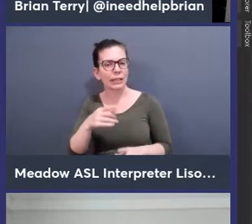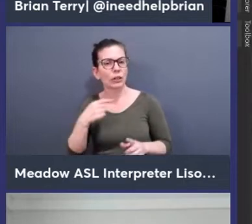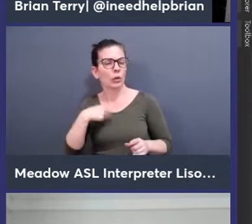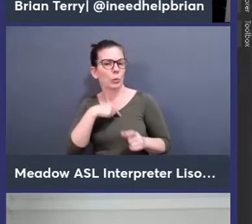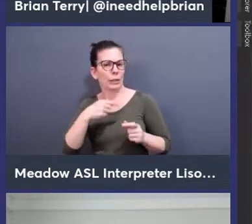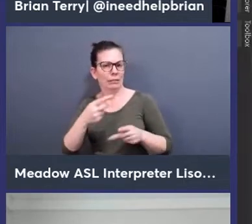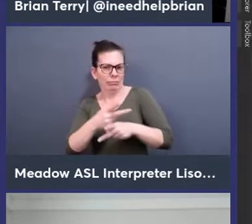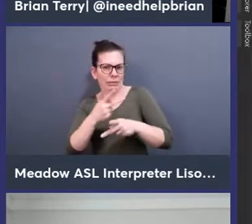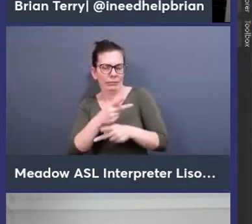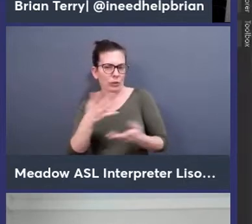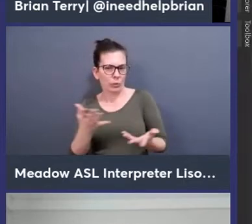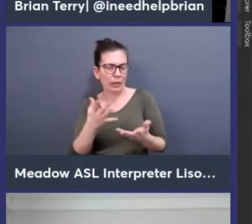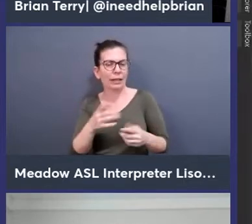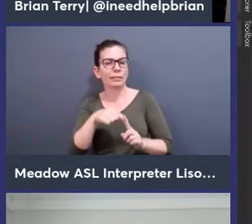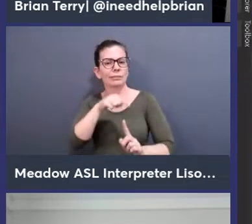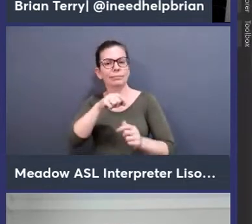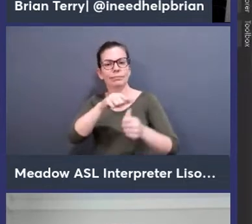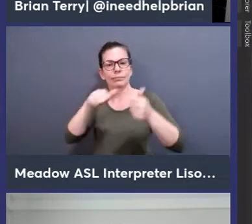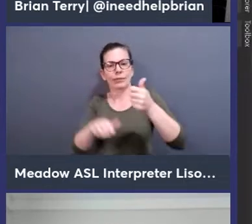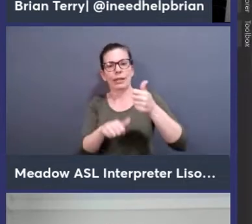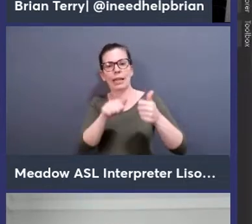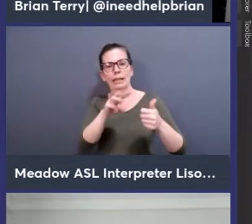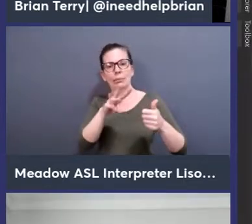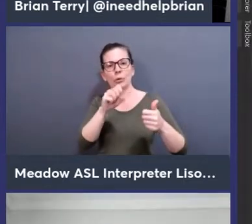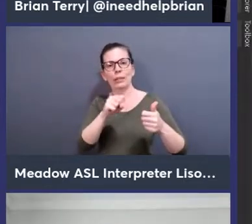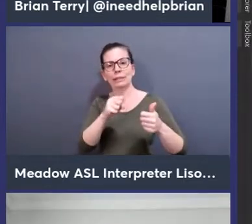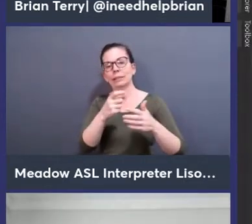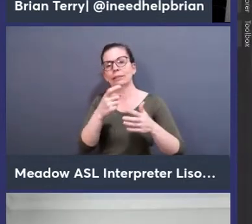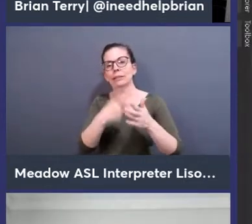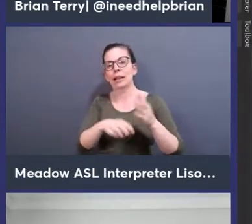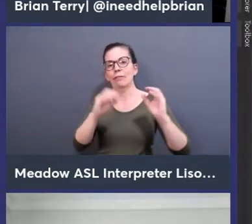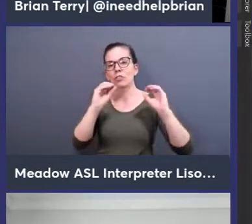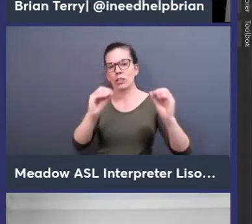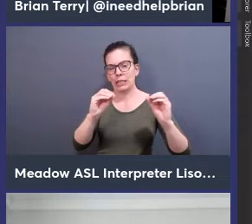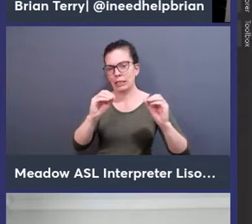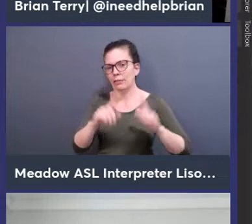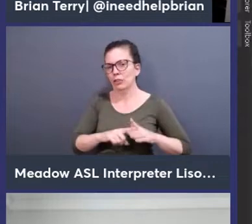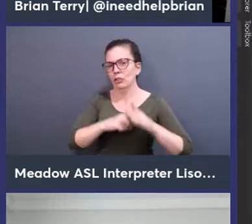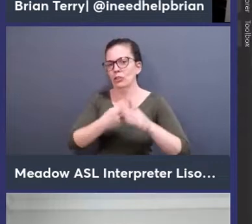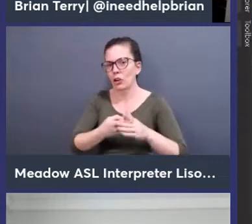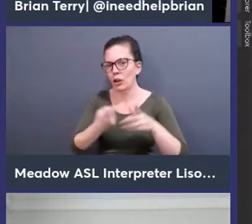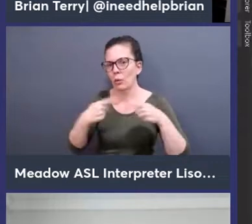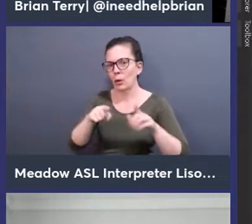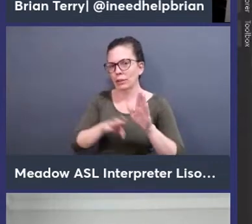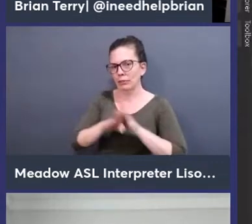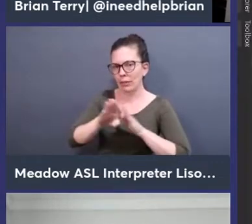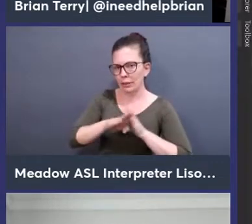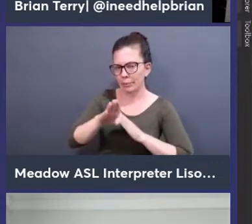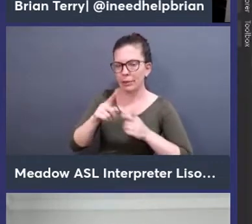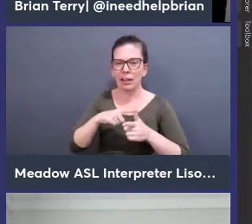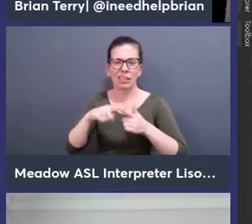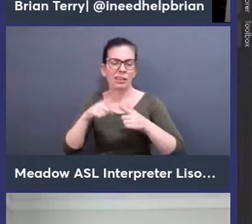it stays under the AWS free tier to start off with for the development, and then, I mean, obviously depends on your account, and if you don't,